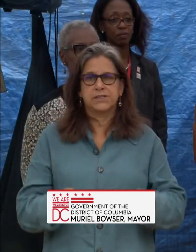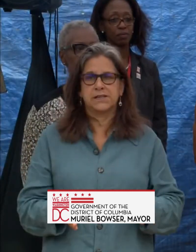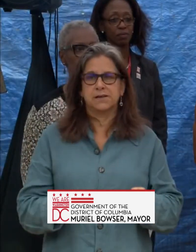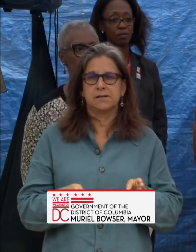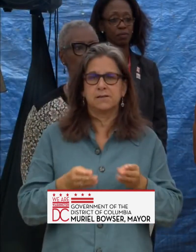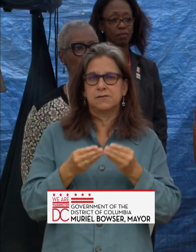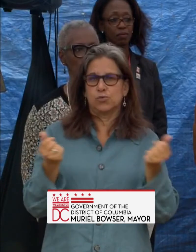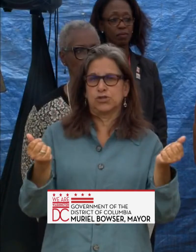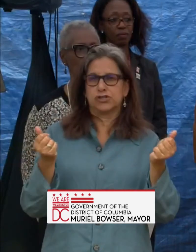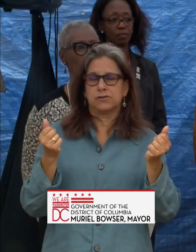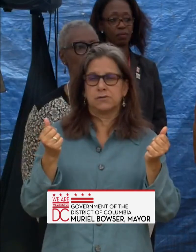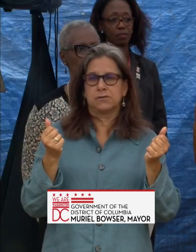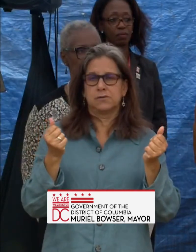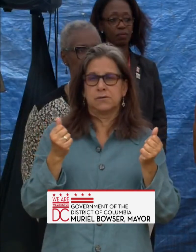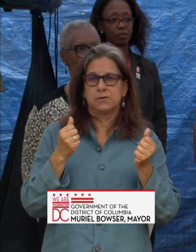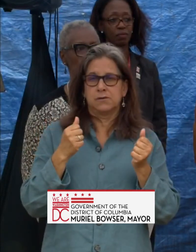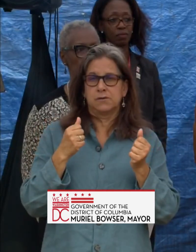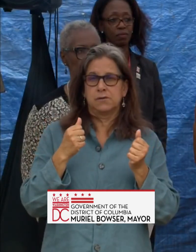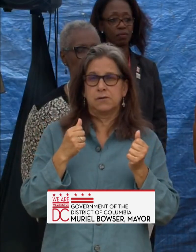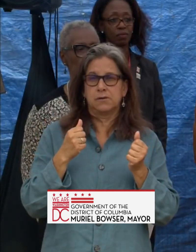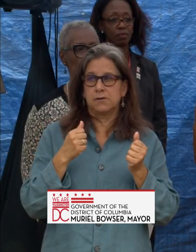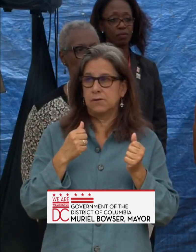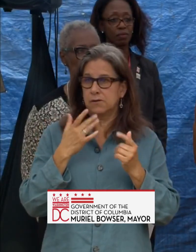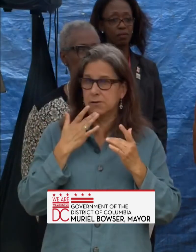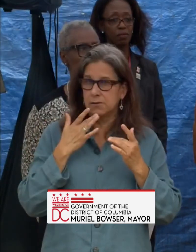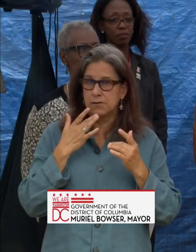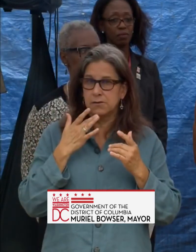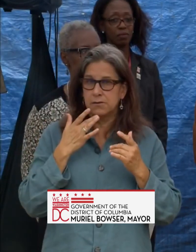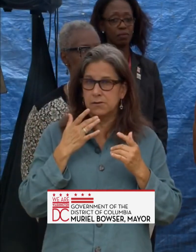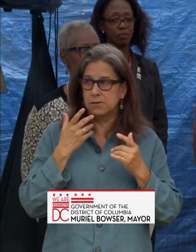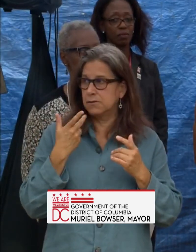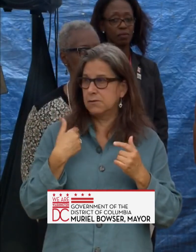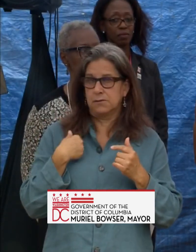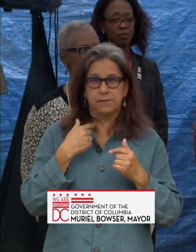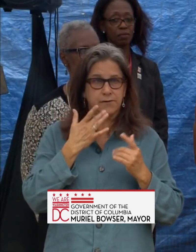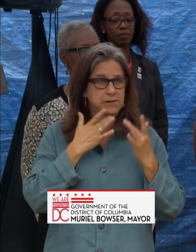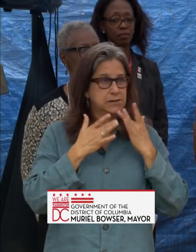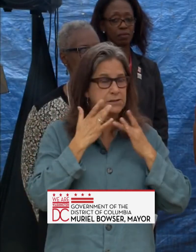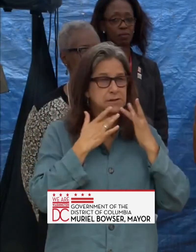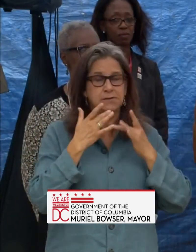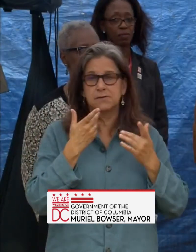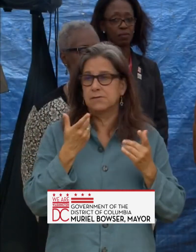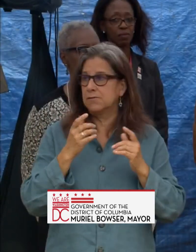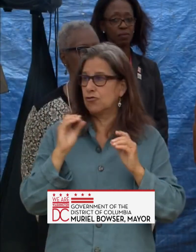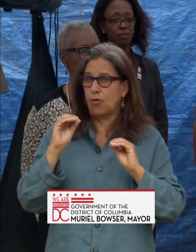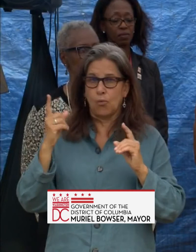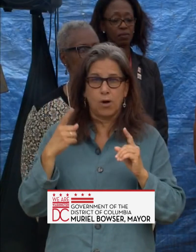TONIGHT. IF WE HAD NOWHERE SAFE TO BE TONIGHT, IF WE DIDN'T HAVE A SUPPORT NETWORK, IT TAKES TIME TO FIND THAT NEXT HOUSING UNIT